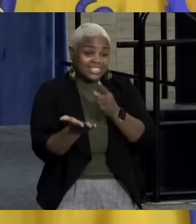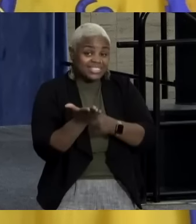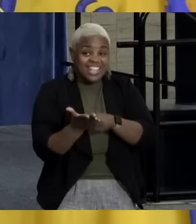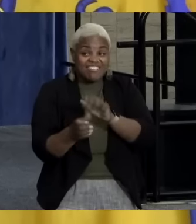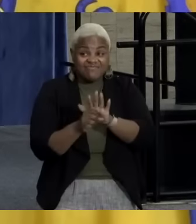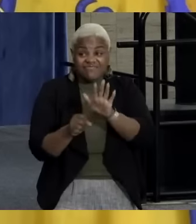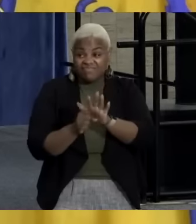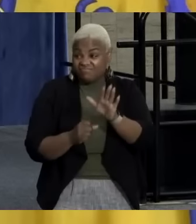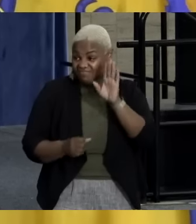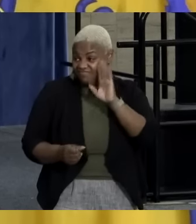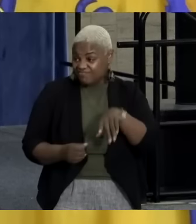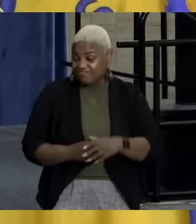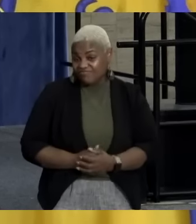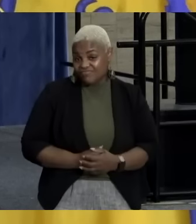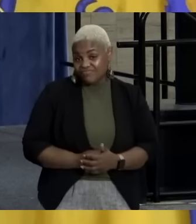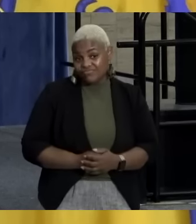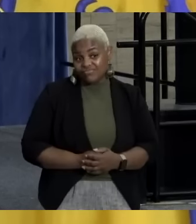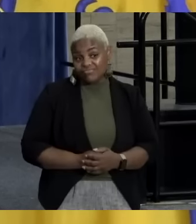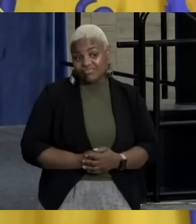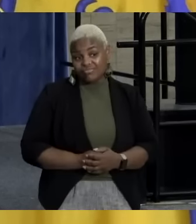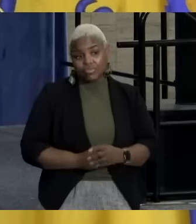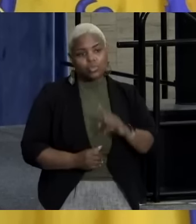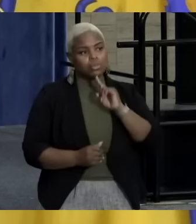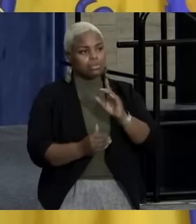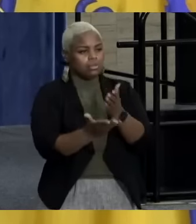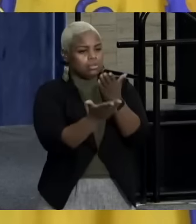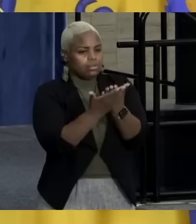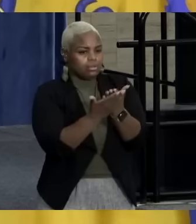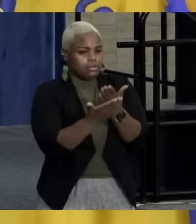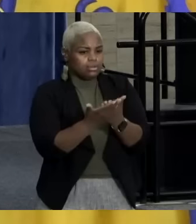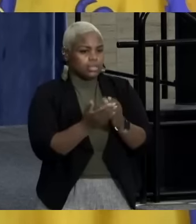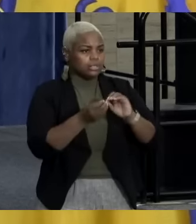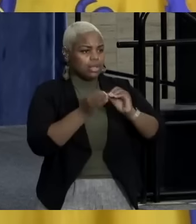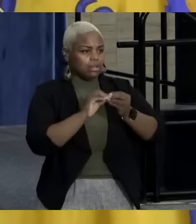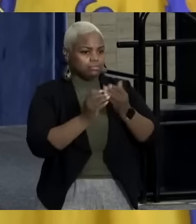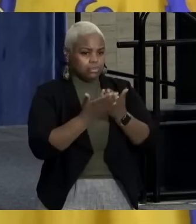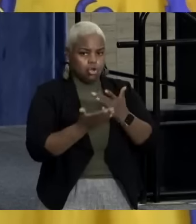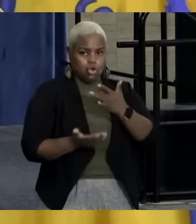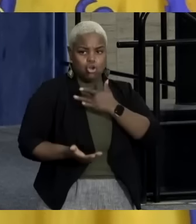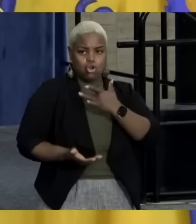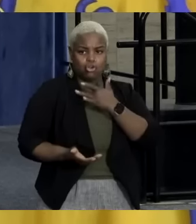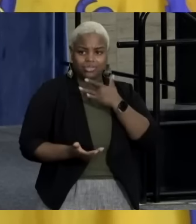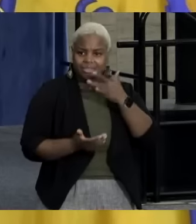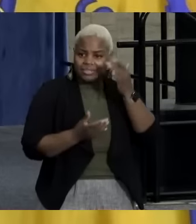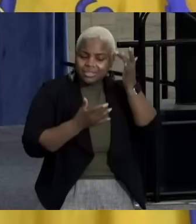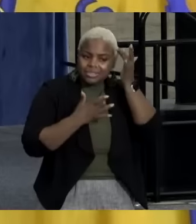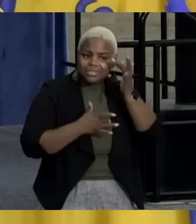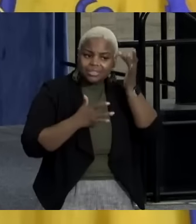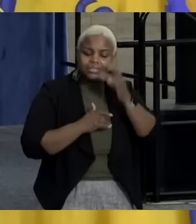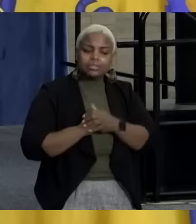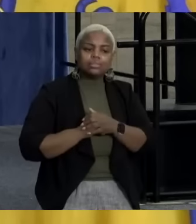Let's just cite the data on heart disease. More than -- in the journal Cancer -- I'm going to